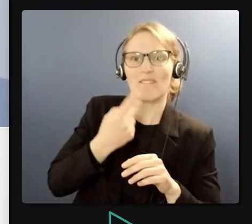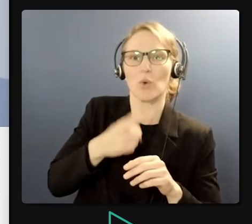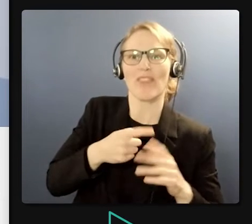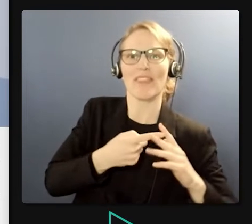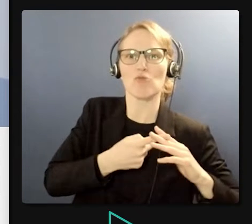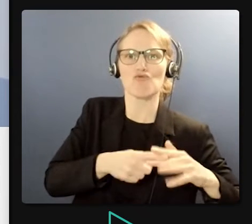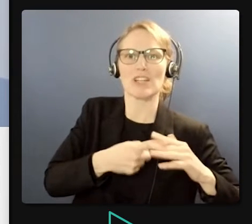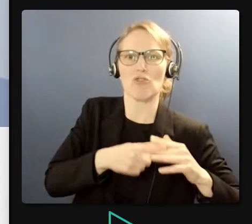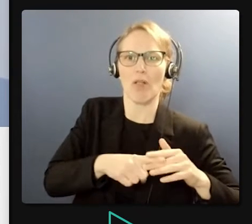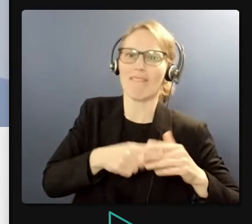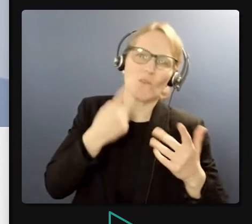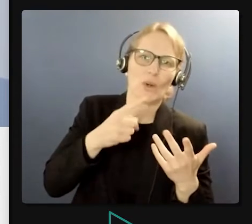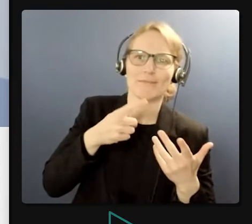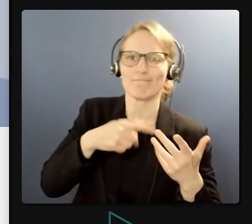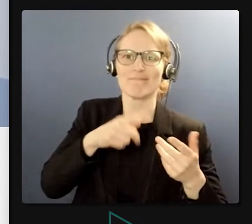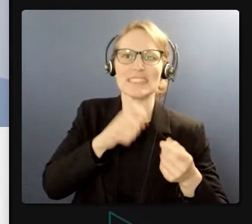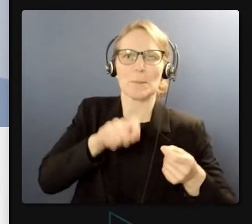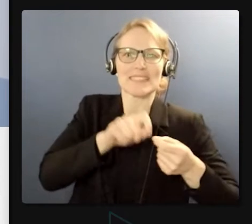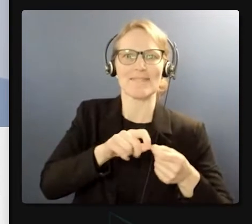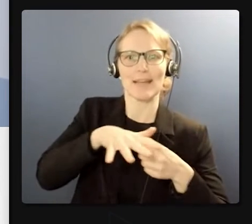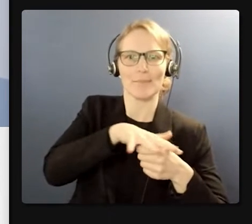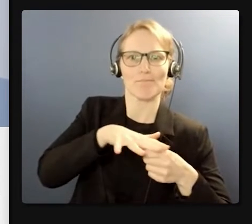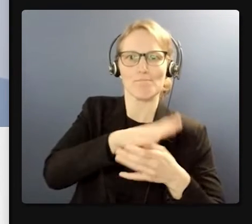Now that we set that up, we can process the asset.